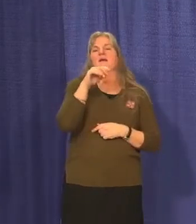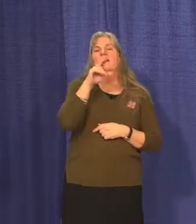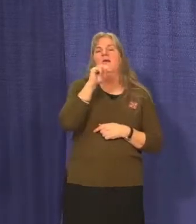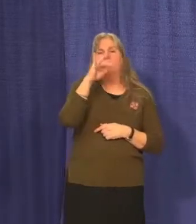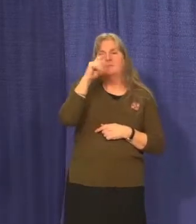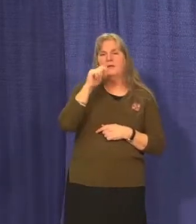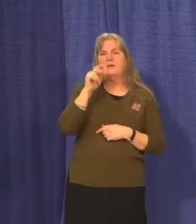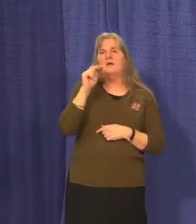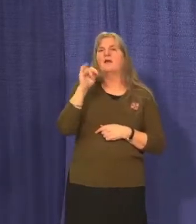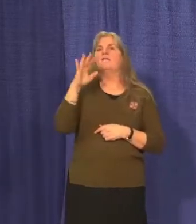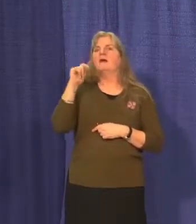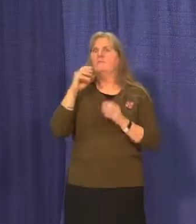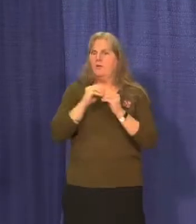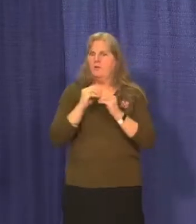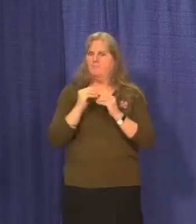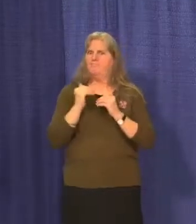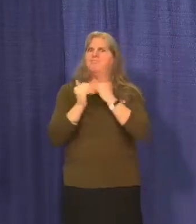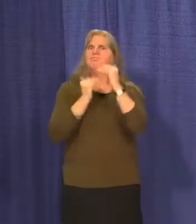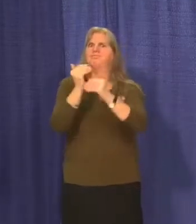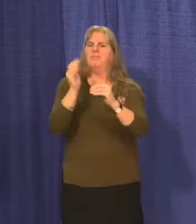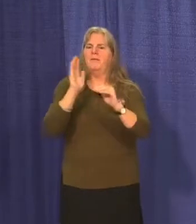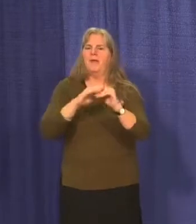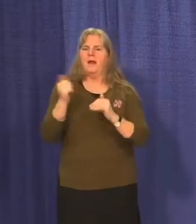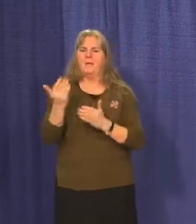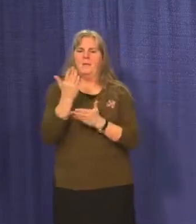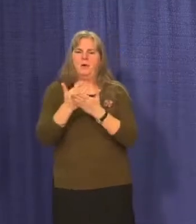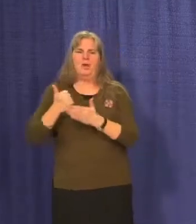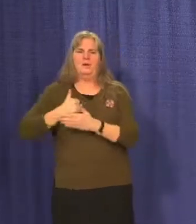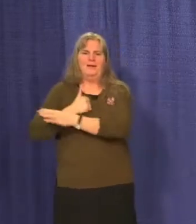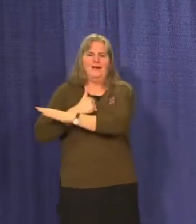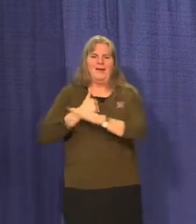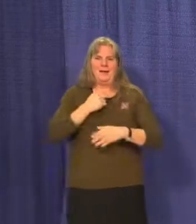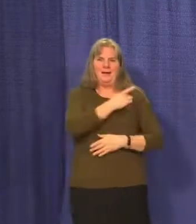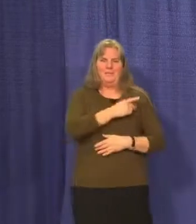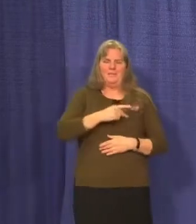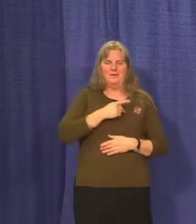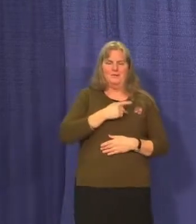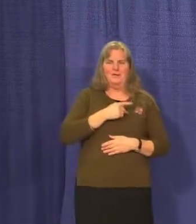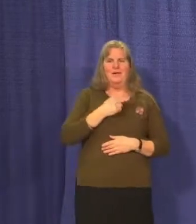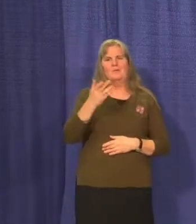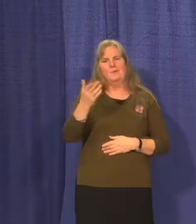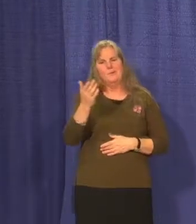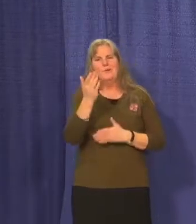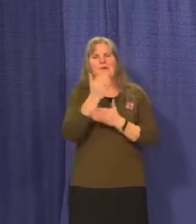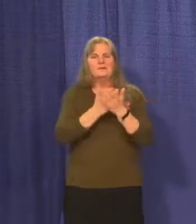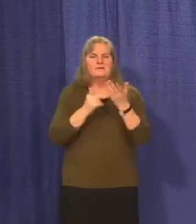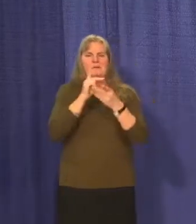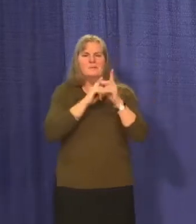ahead of the provinces. With some peoples rushed to find holes in the system or glitches,